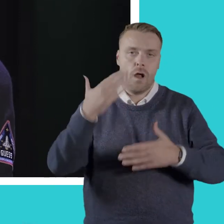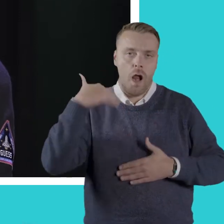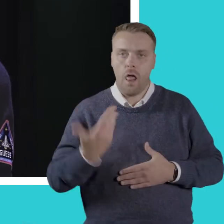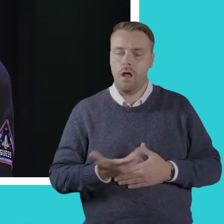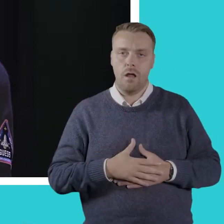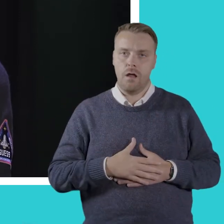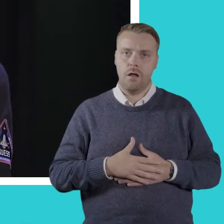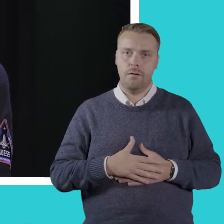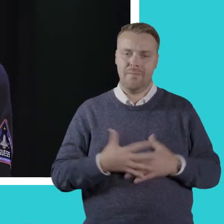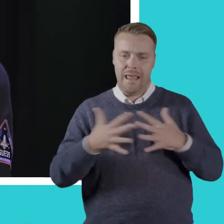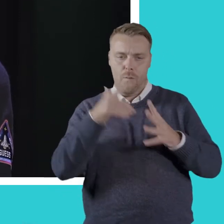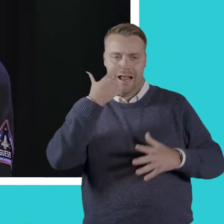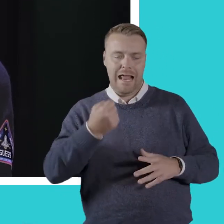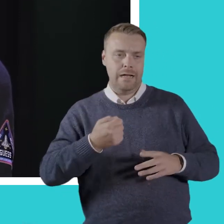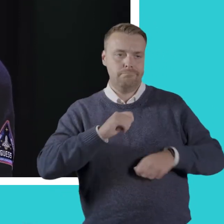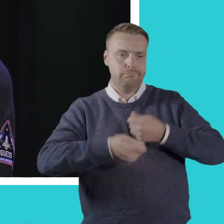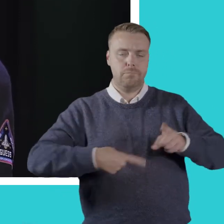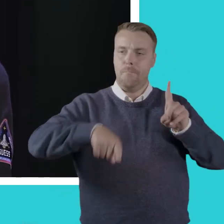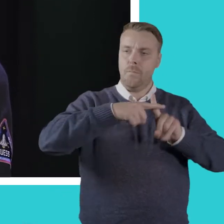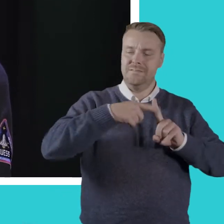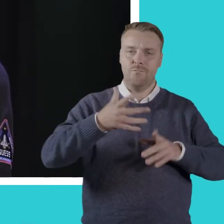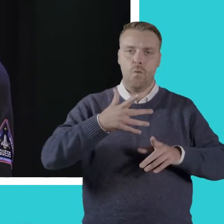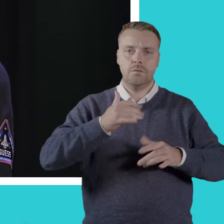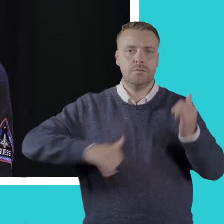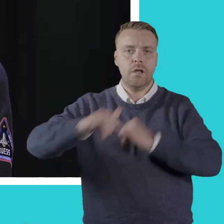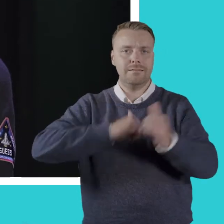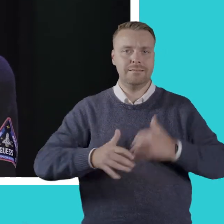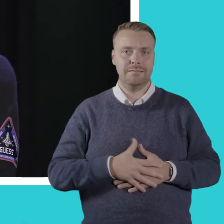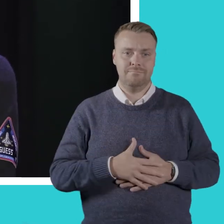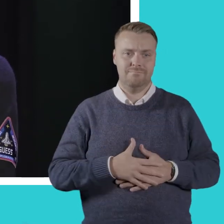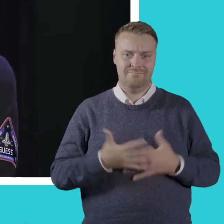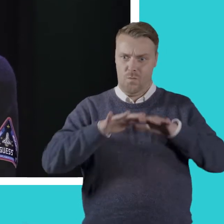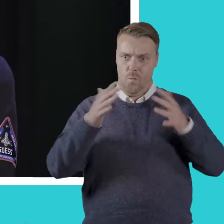positive beacon for society because the world's unfortunately not in the best state right now. But